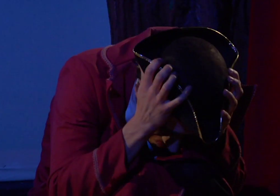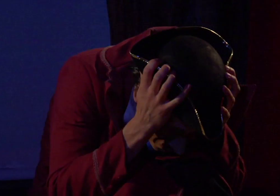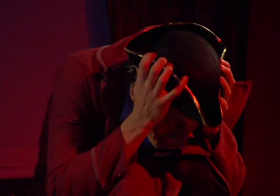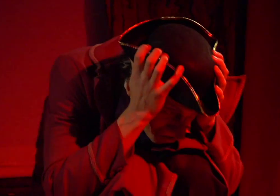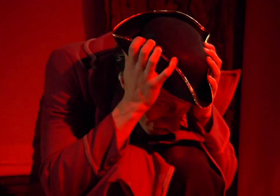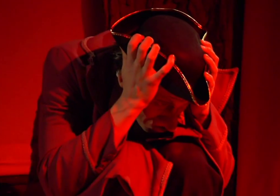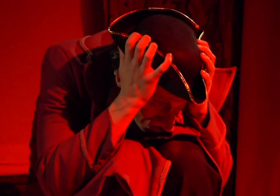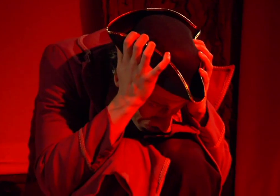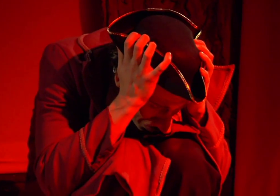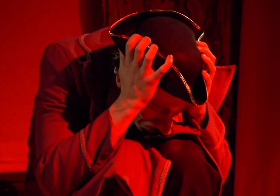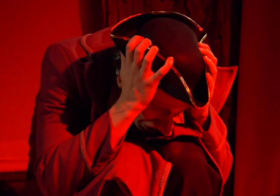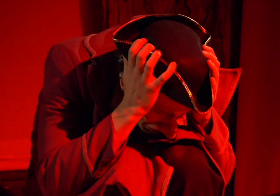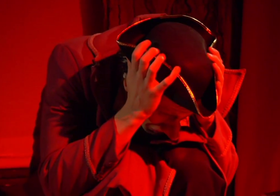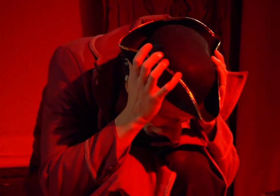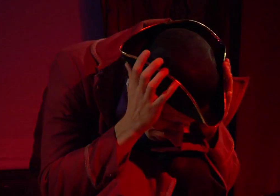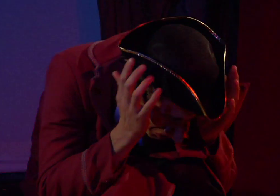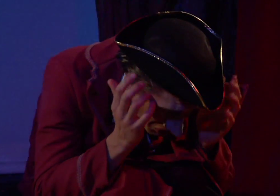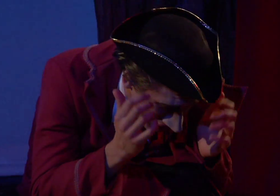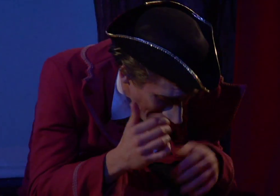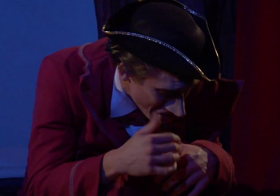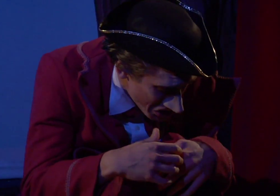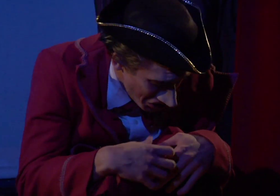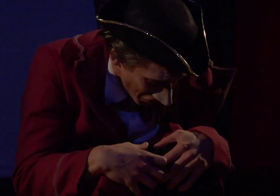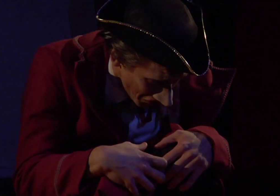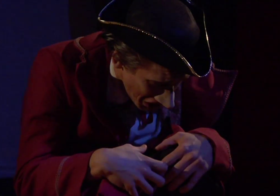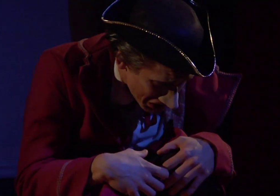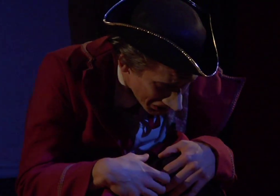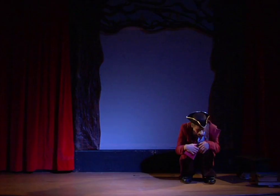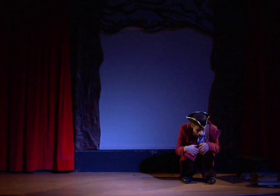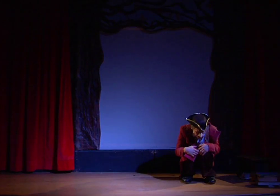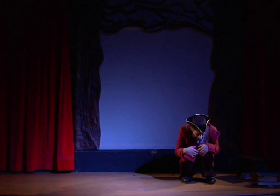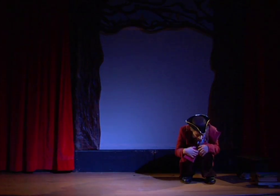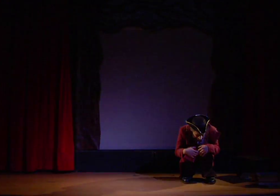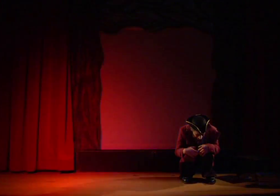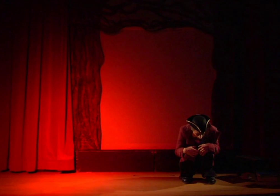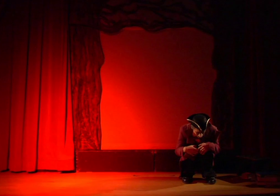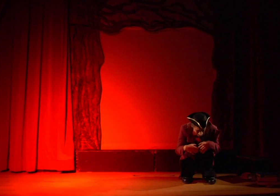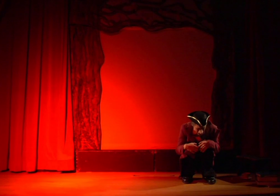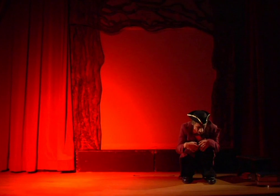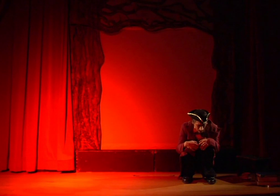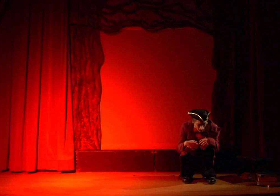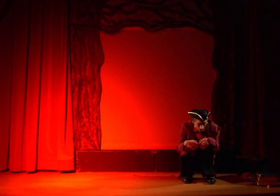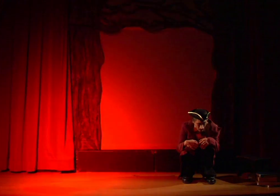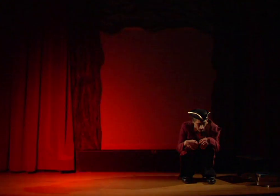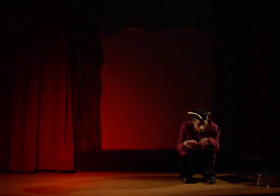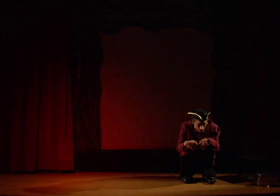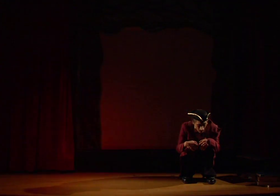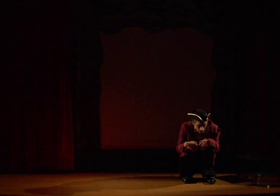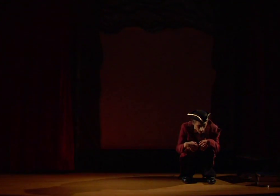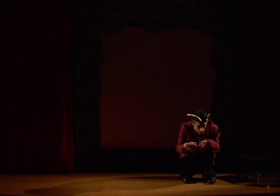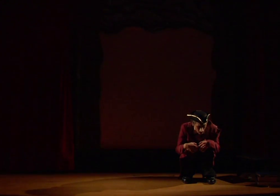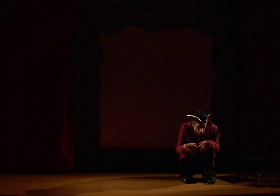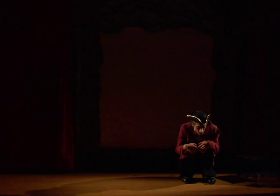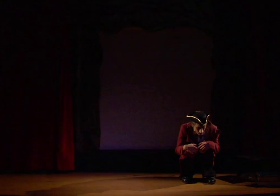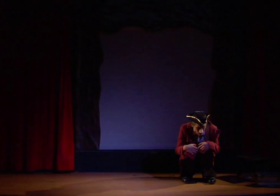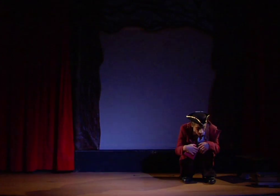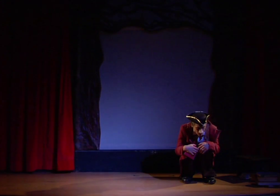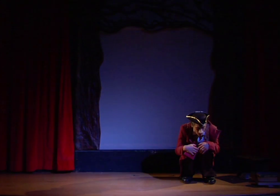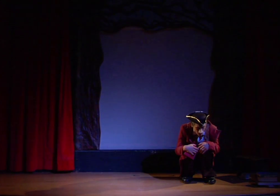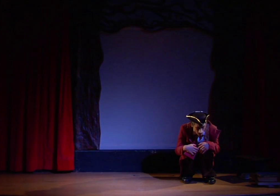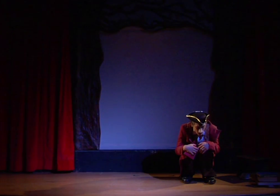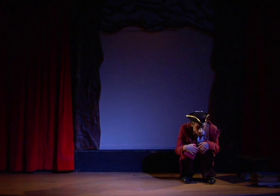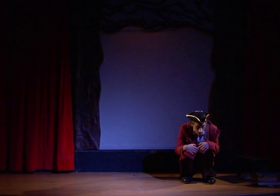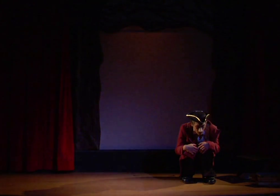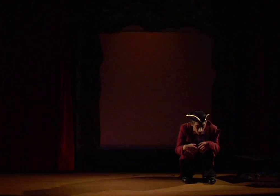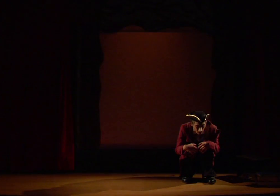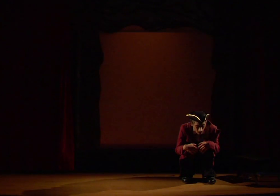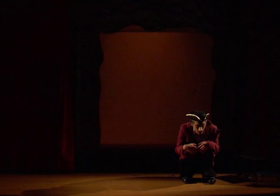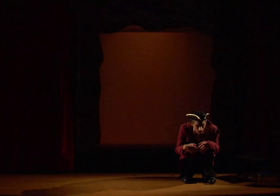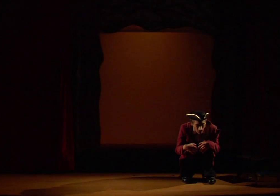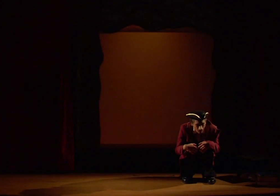(The heartbeat stops. Ichabod gulps.)